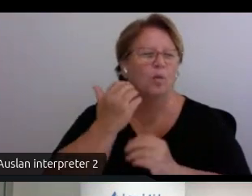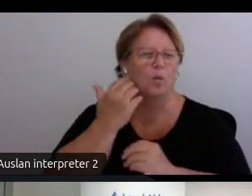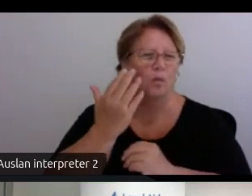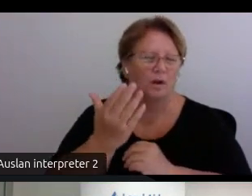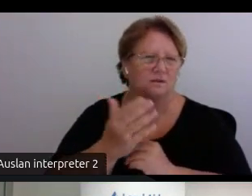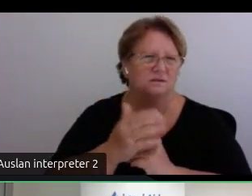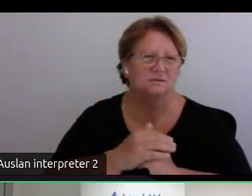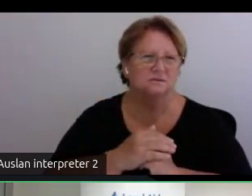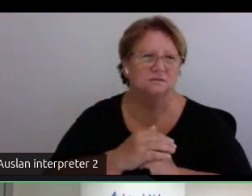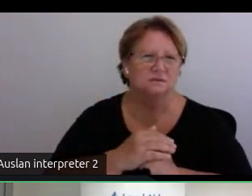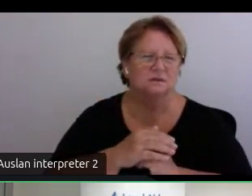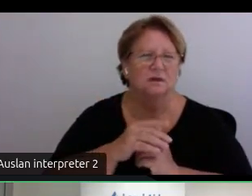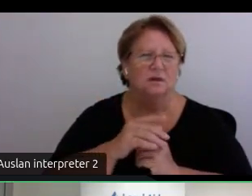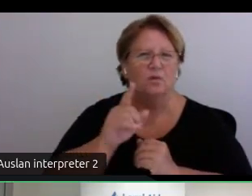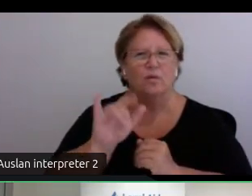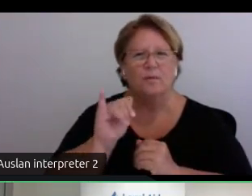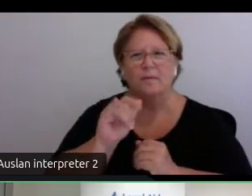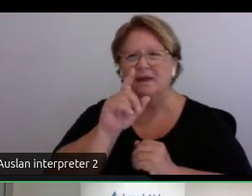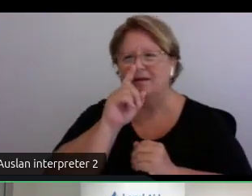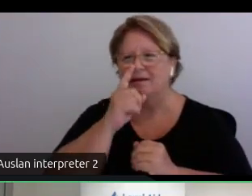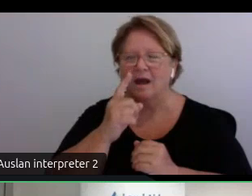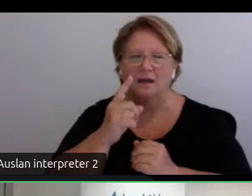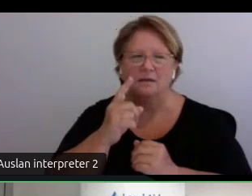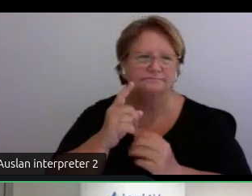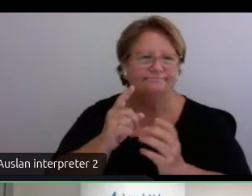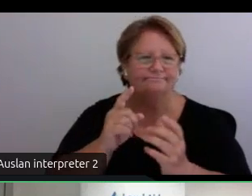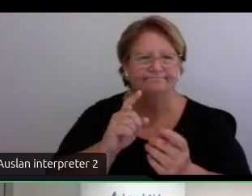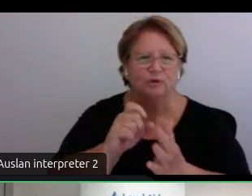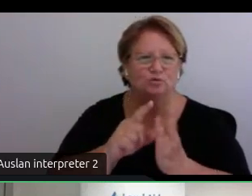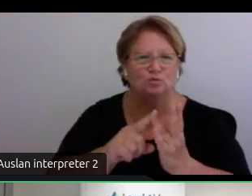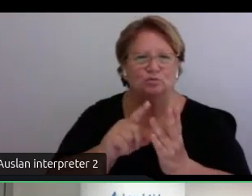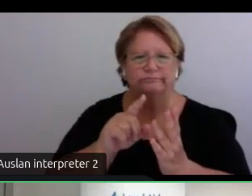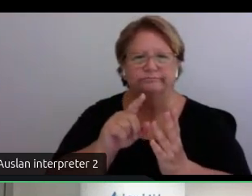a disaster because for example you might not be able to make custody arrangements because you